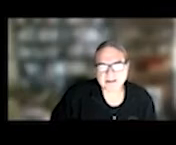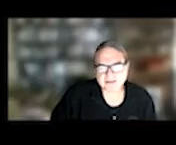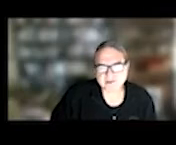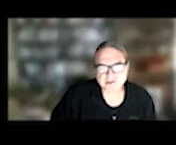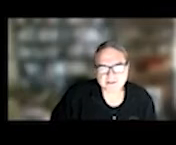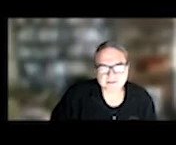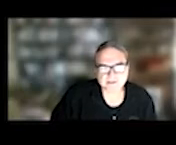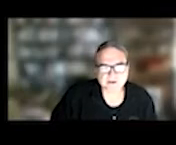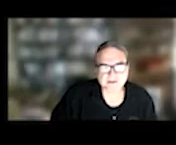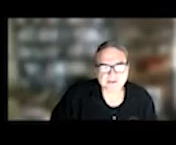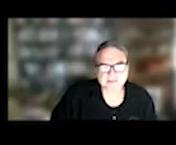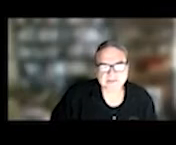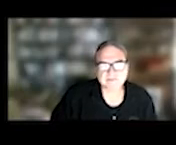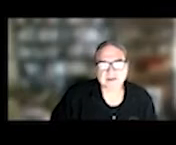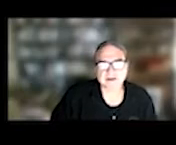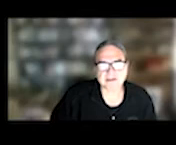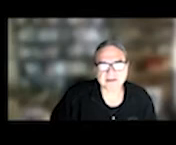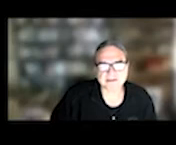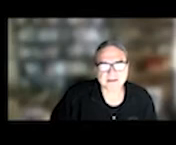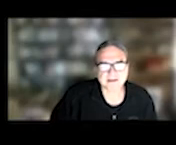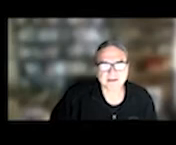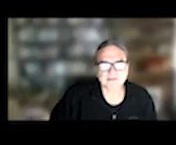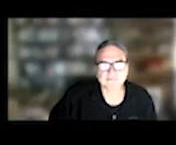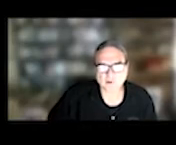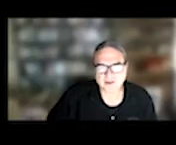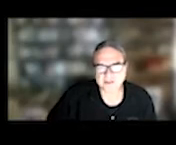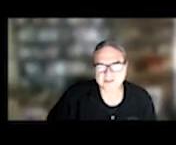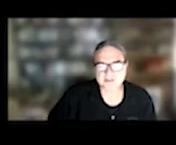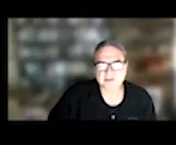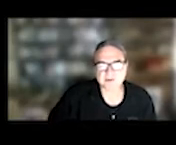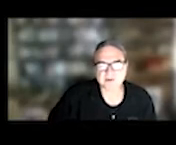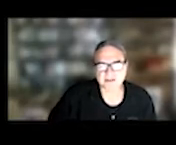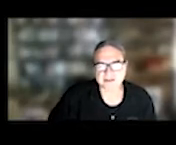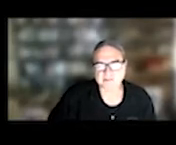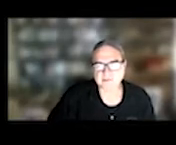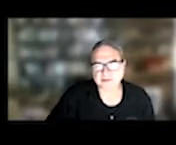about adverse childhood experiences, but even beyond that and for indigenous communities when we